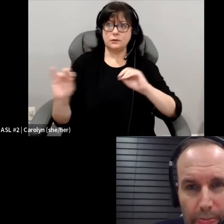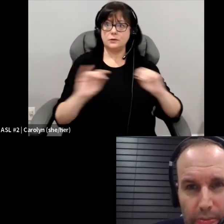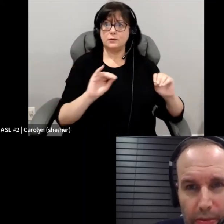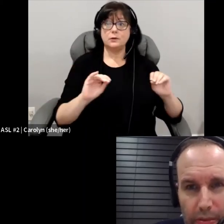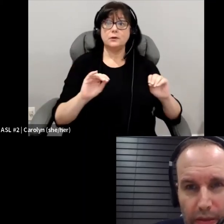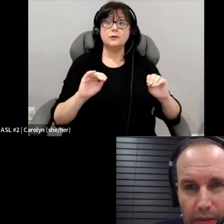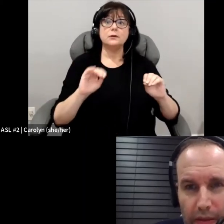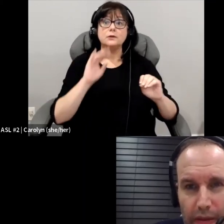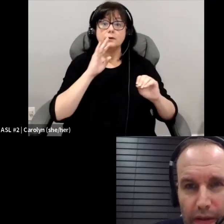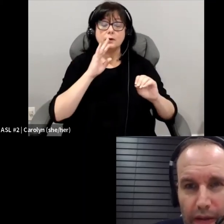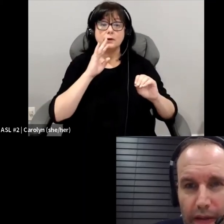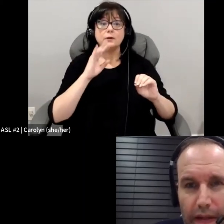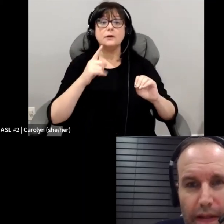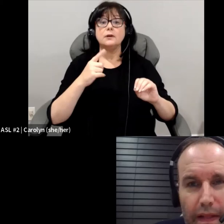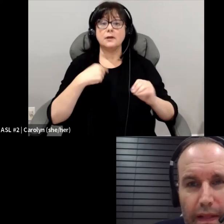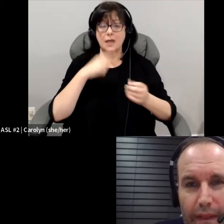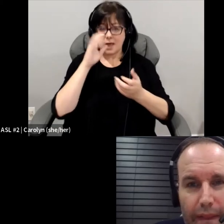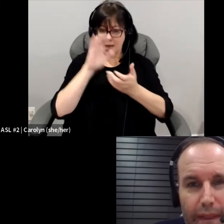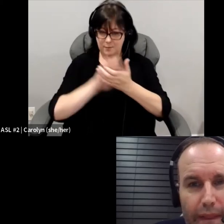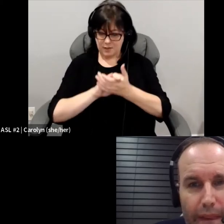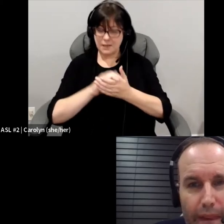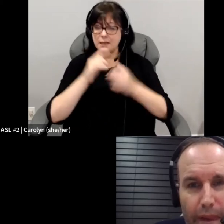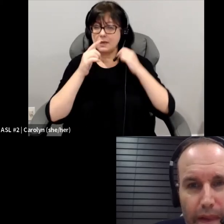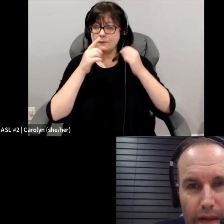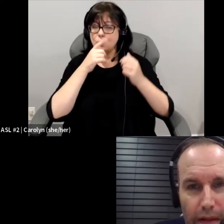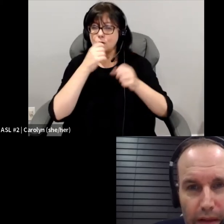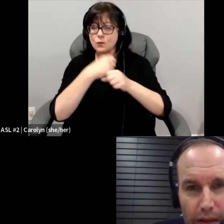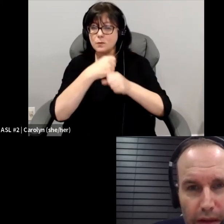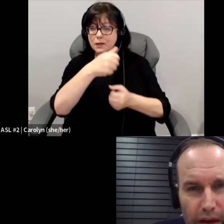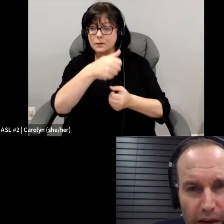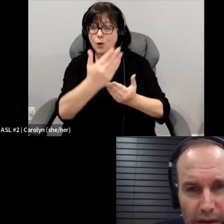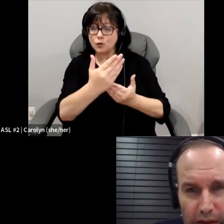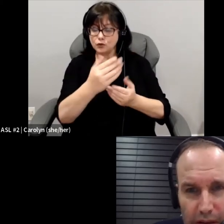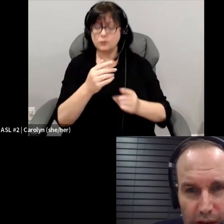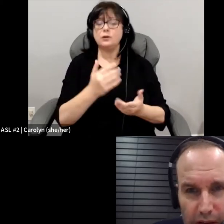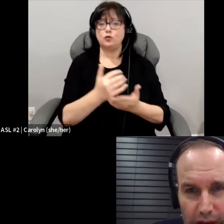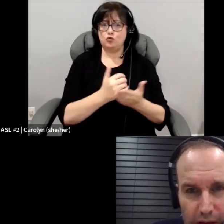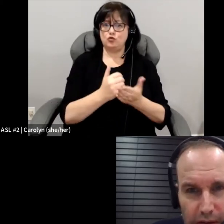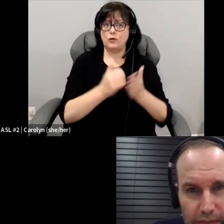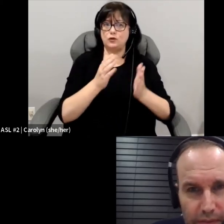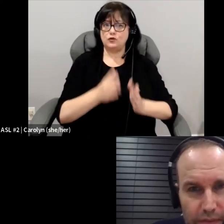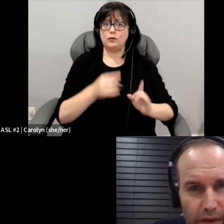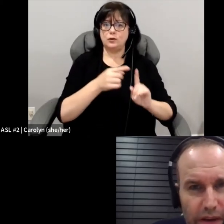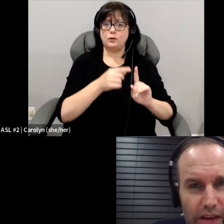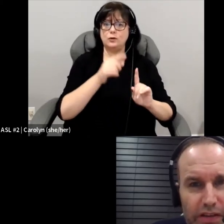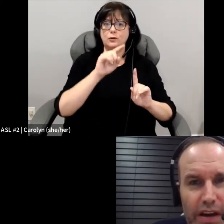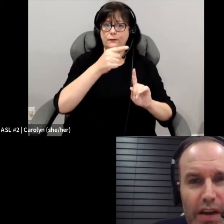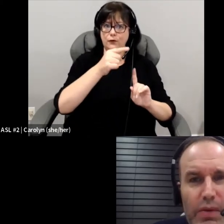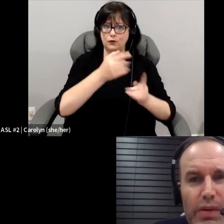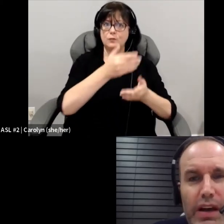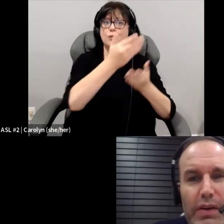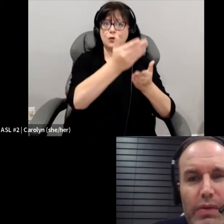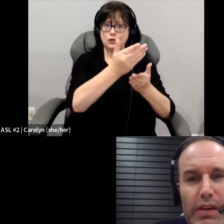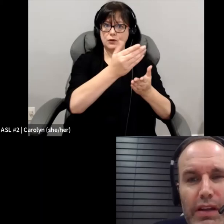I BELIEVE IT'S THE TREASURER THAT'S SUPPOSED TO MOTION.